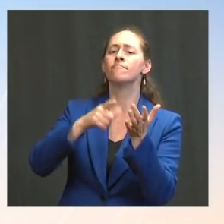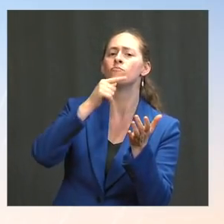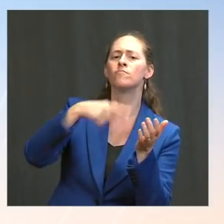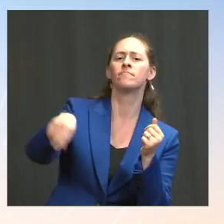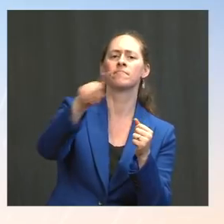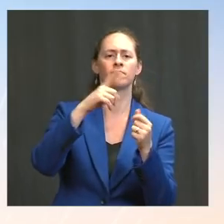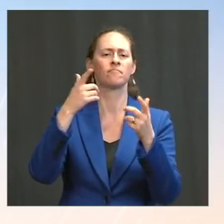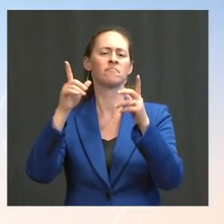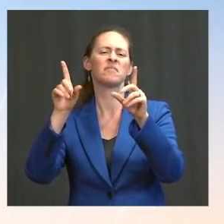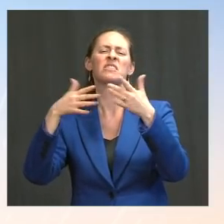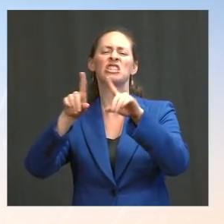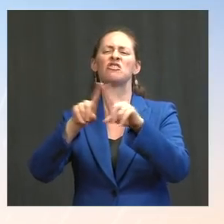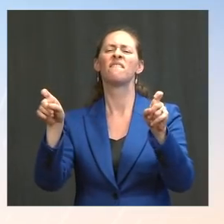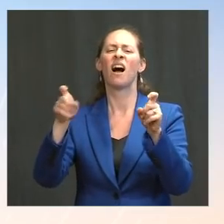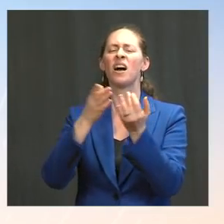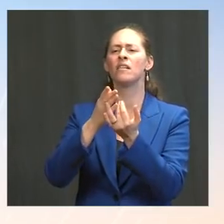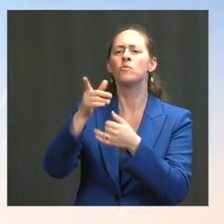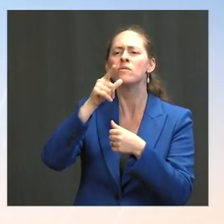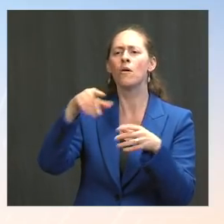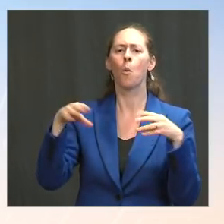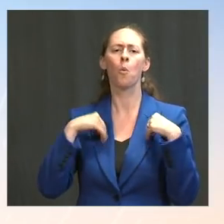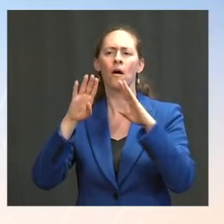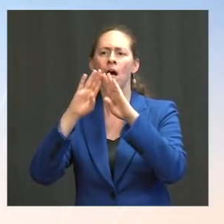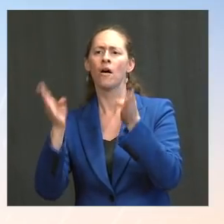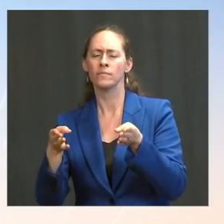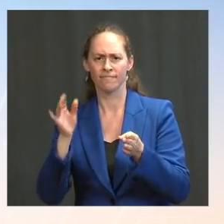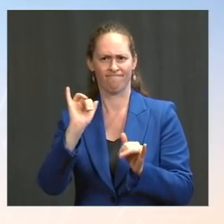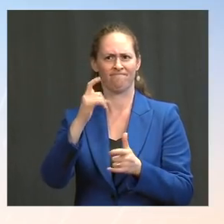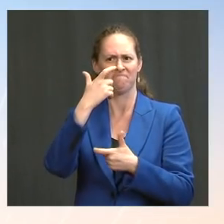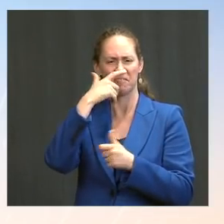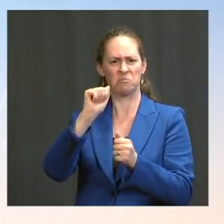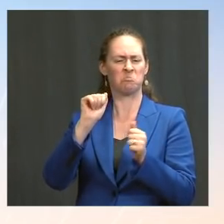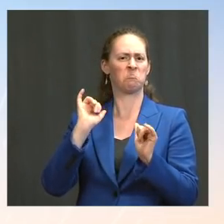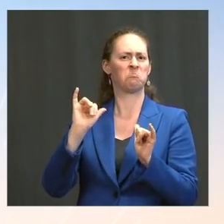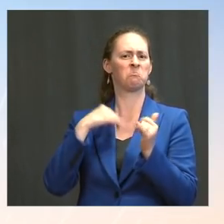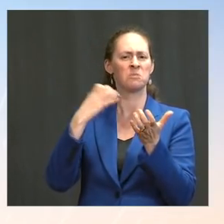that may be of interest to you, the first is around labor force participation.